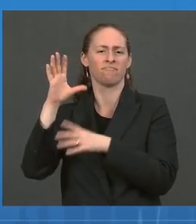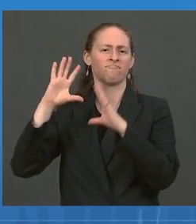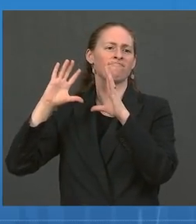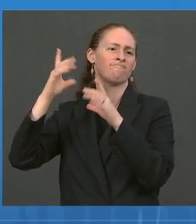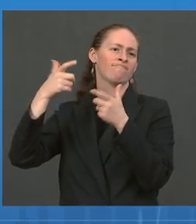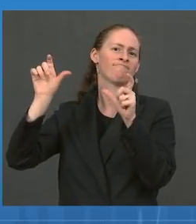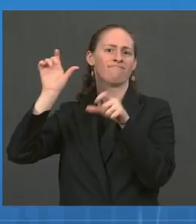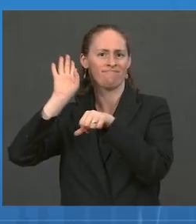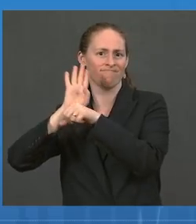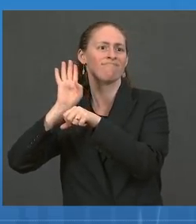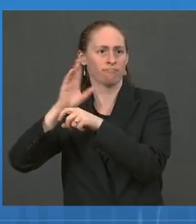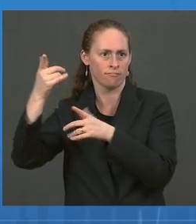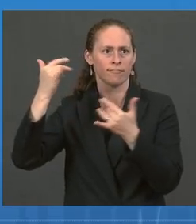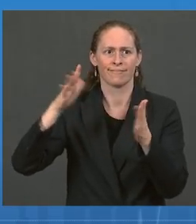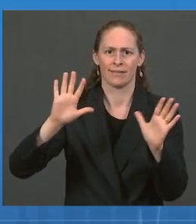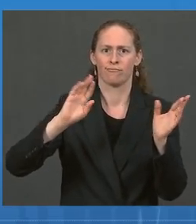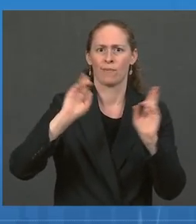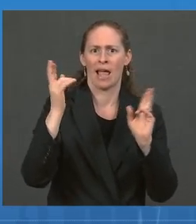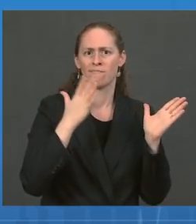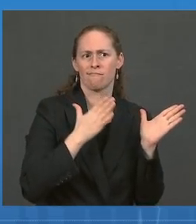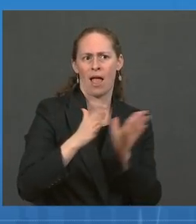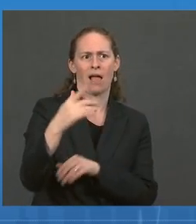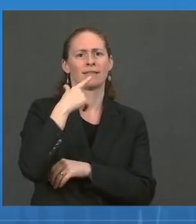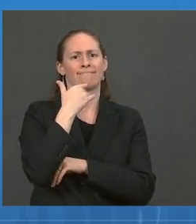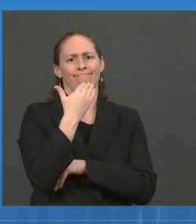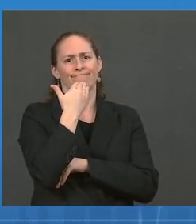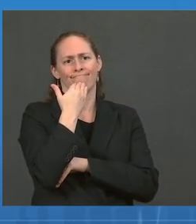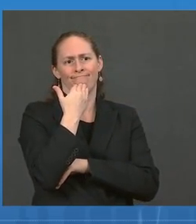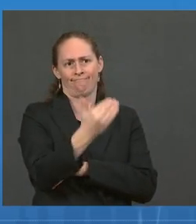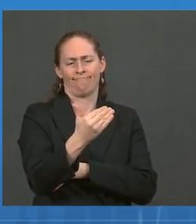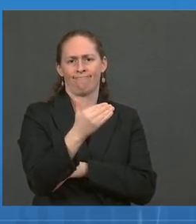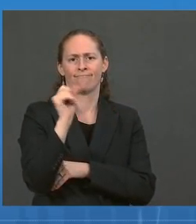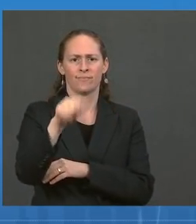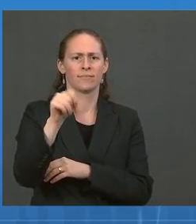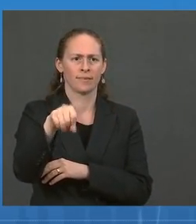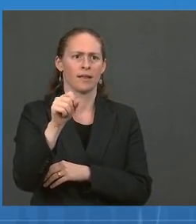have made a huge difference in closing gaps across racial and ethnic groups.